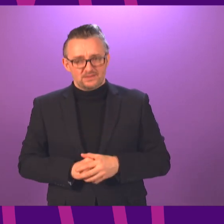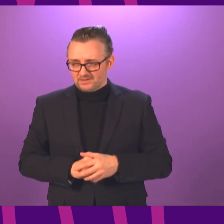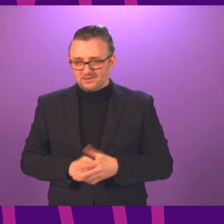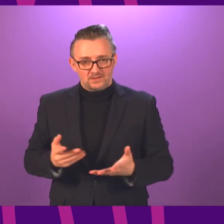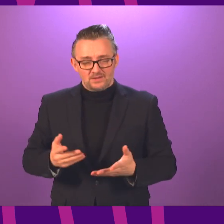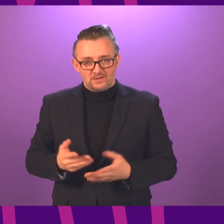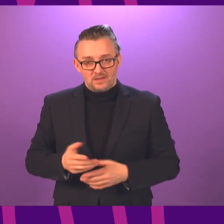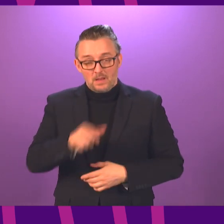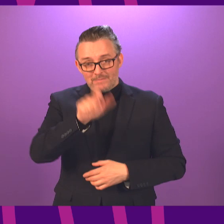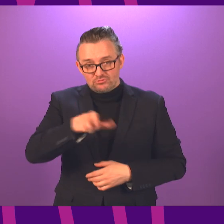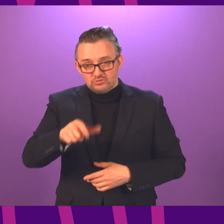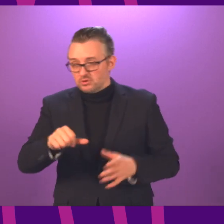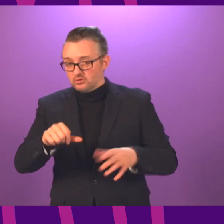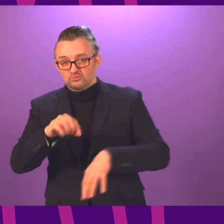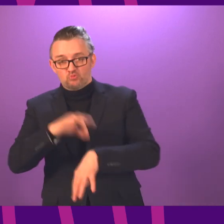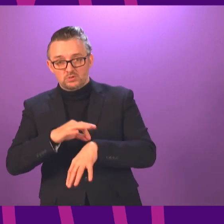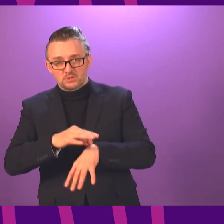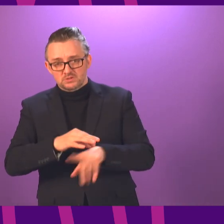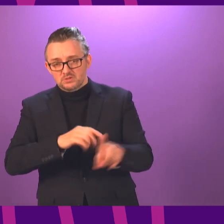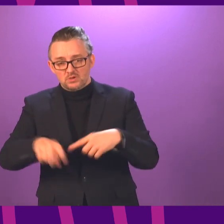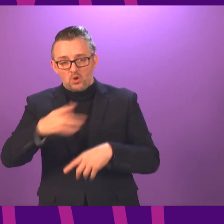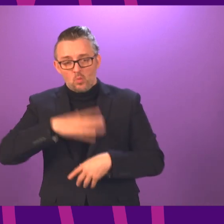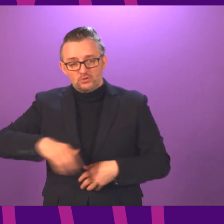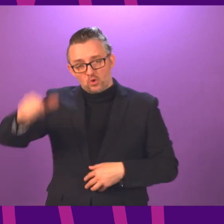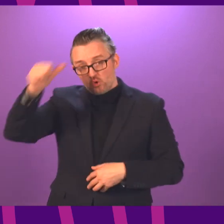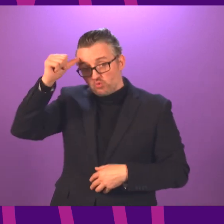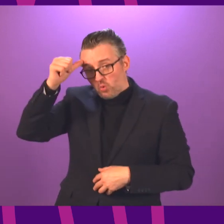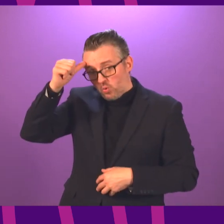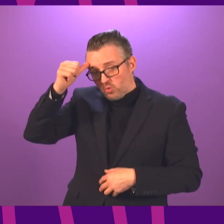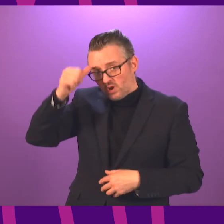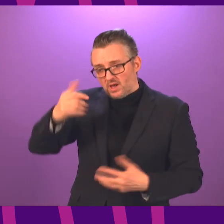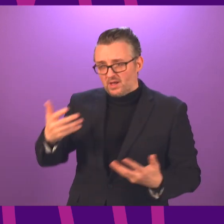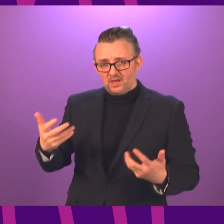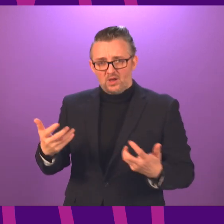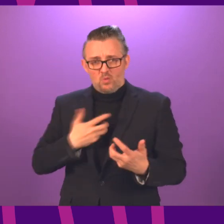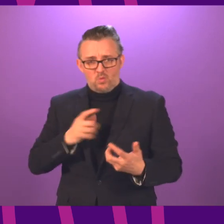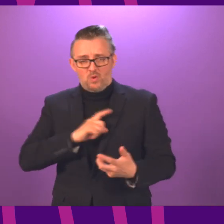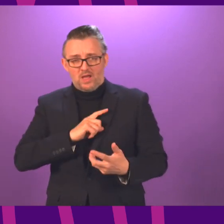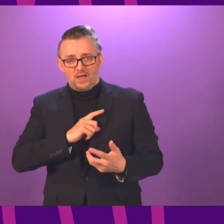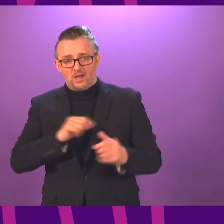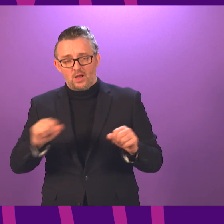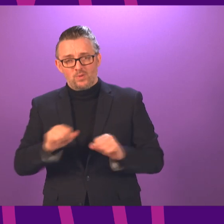and consultants in the Highlands would like to know how the huge and ever-increasing orthopaedic